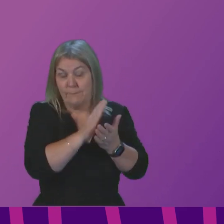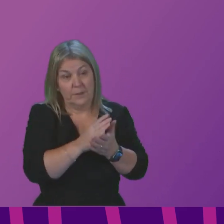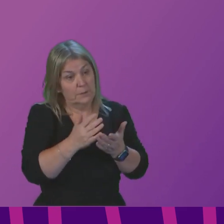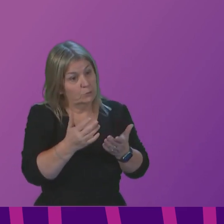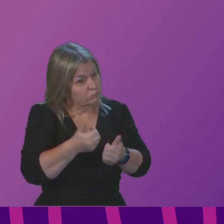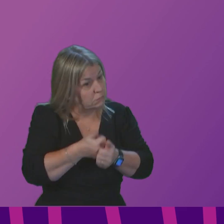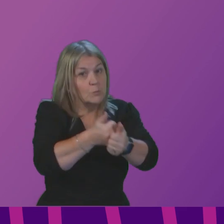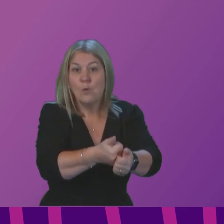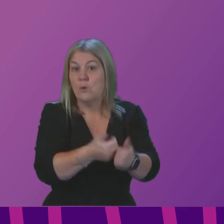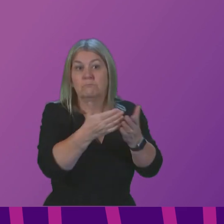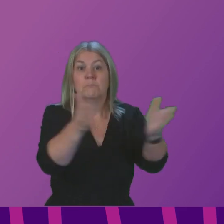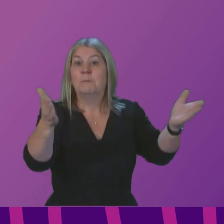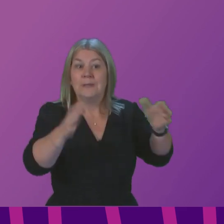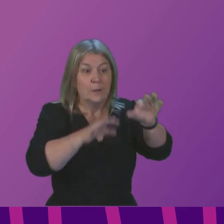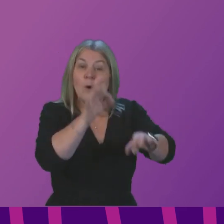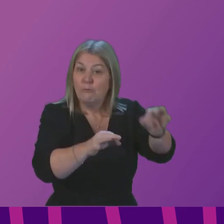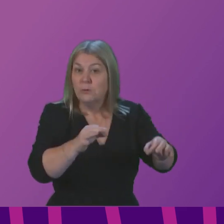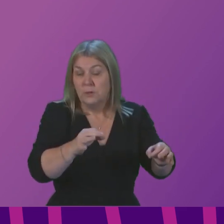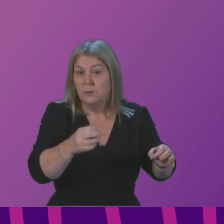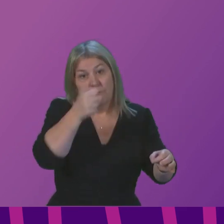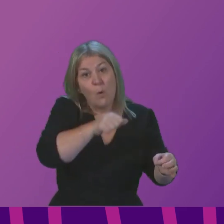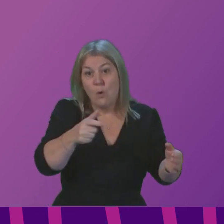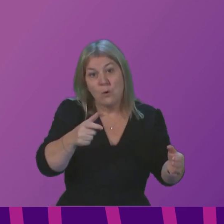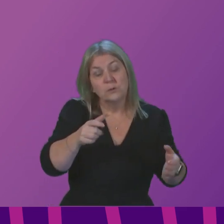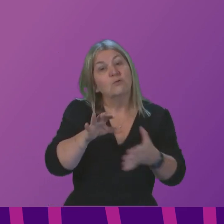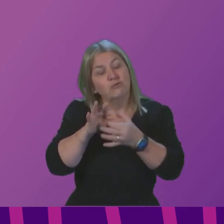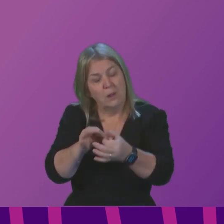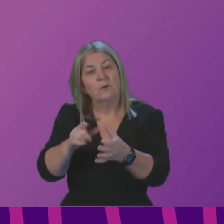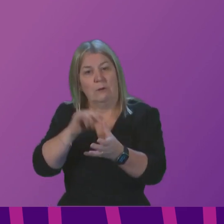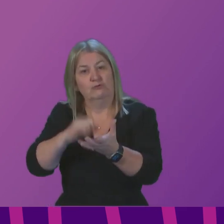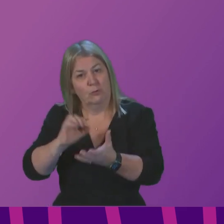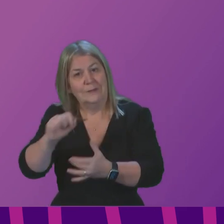the issues that have been raised in relation to Andrew Slorance by his wife today. However,